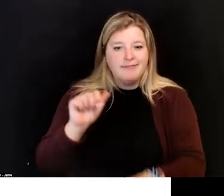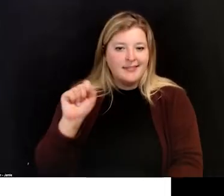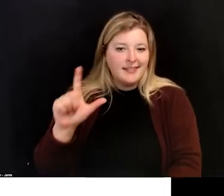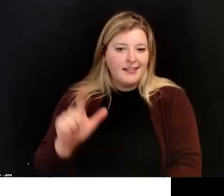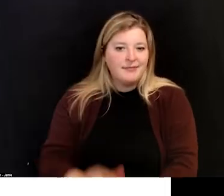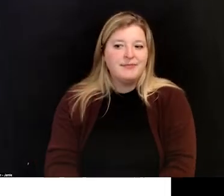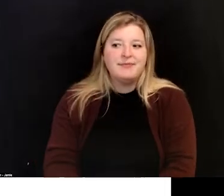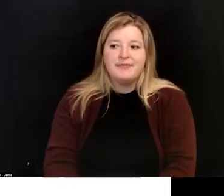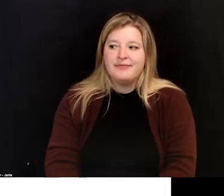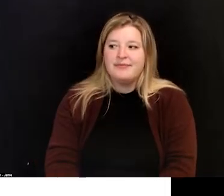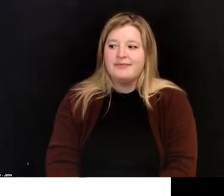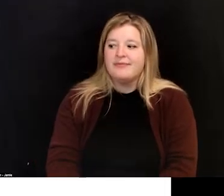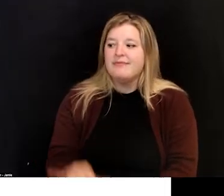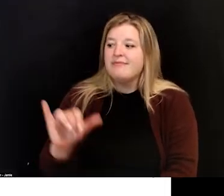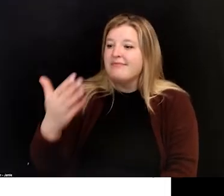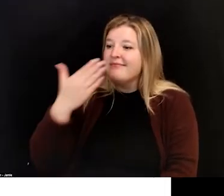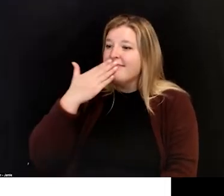[Jay] Thank you, Rachael. That was amazing.